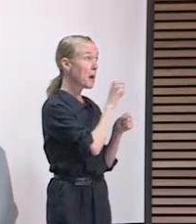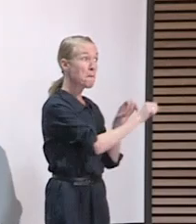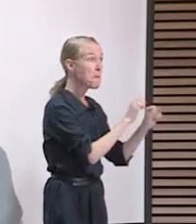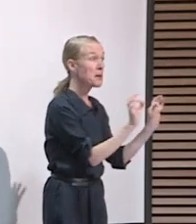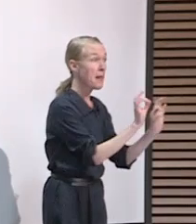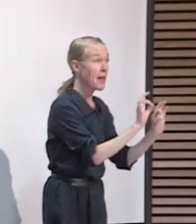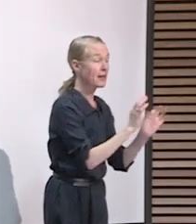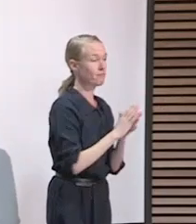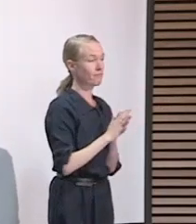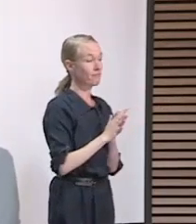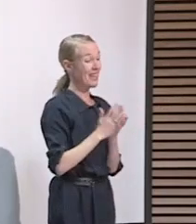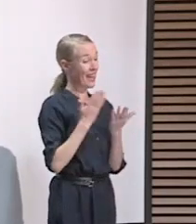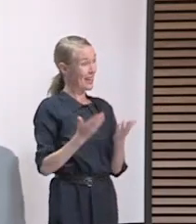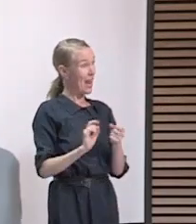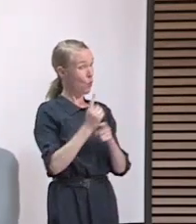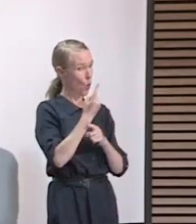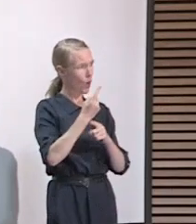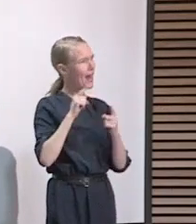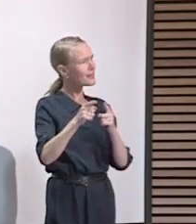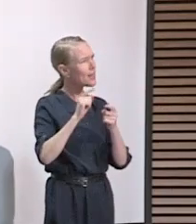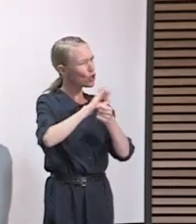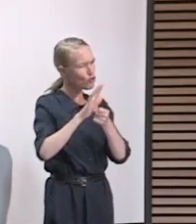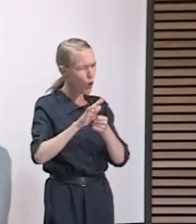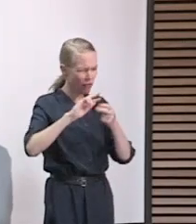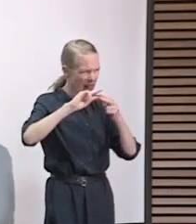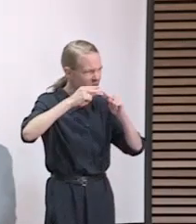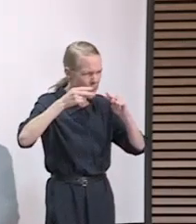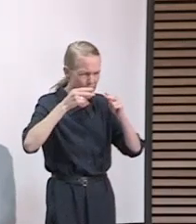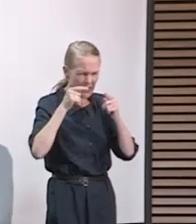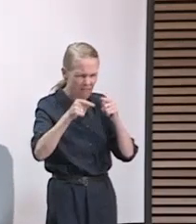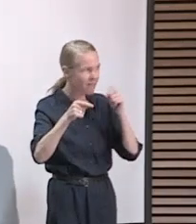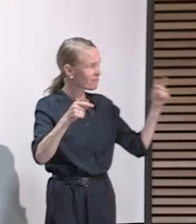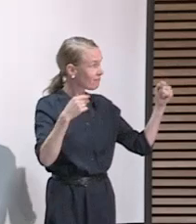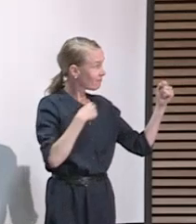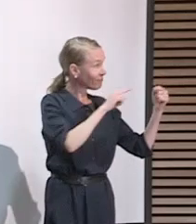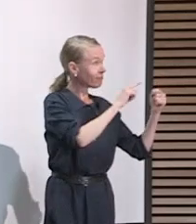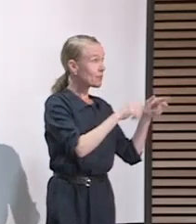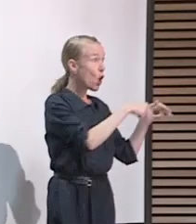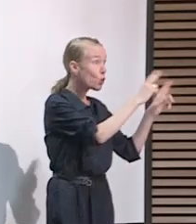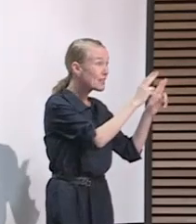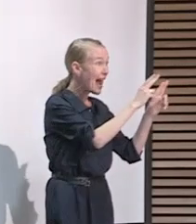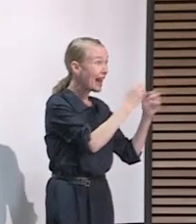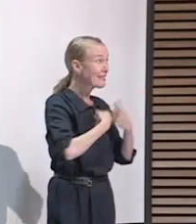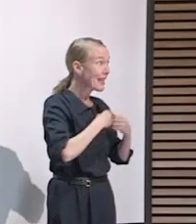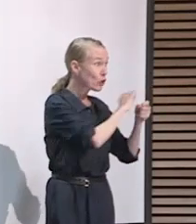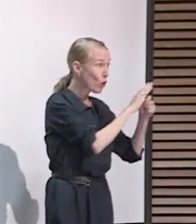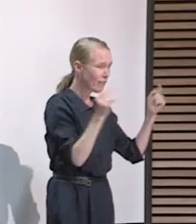positive tests from our border and managed isolation facilities in the last few days and genome sequencing